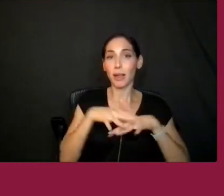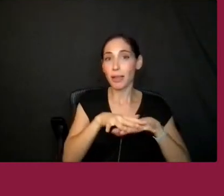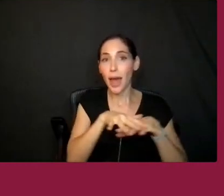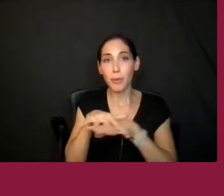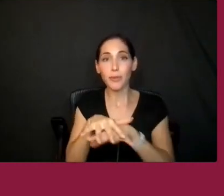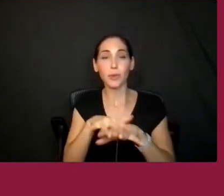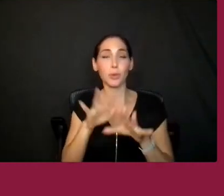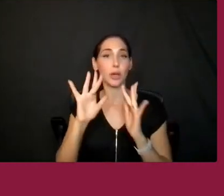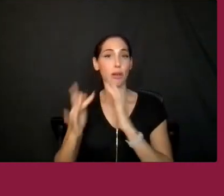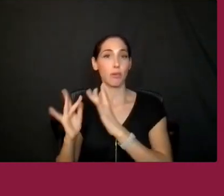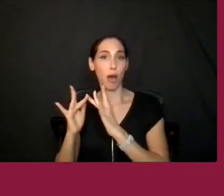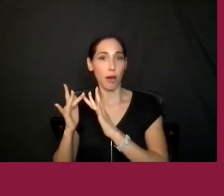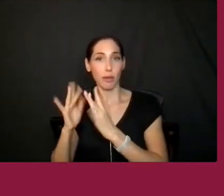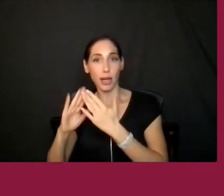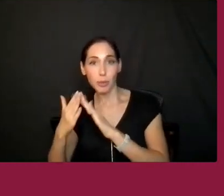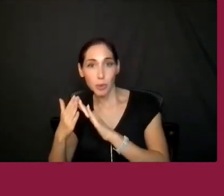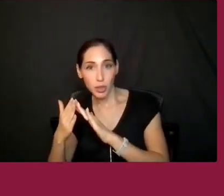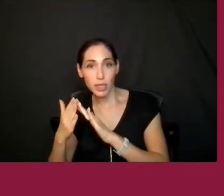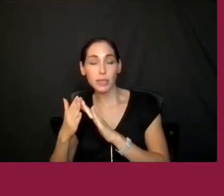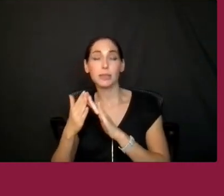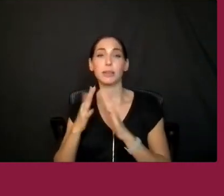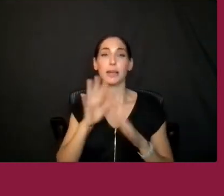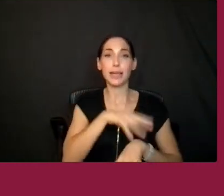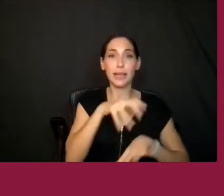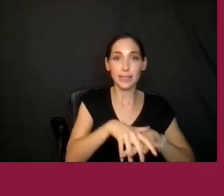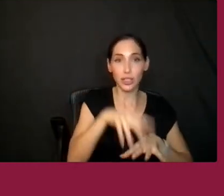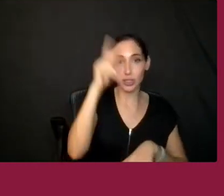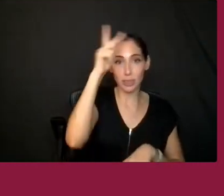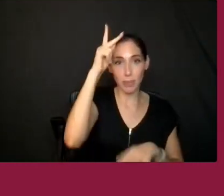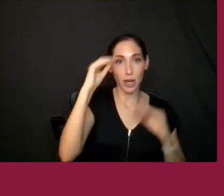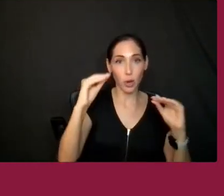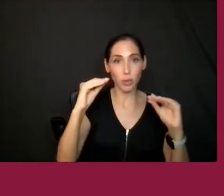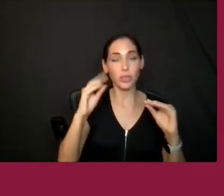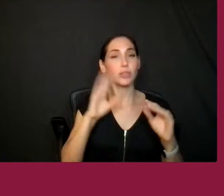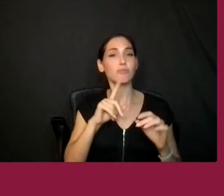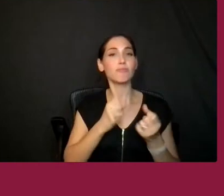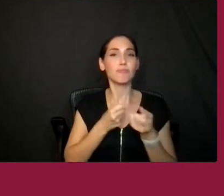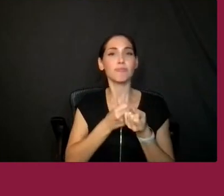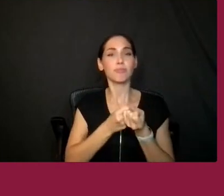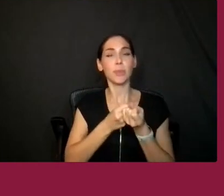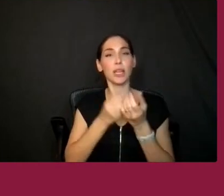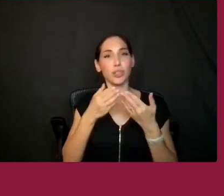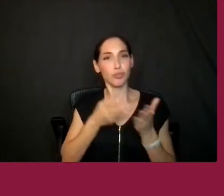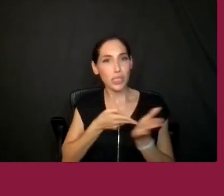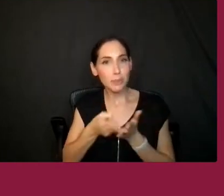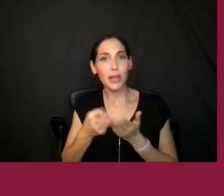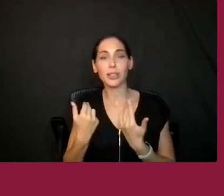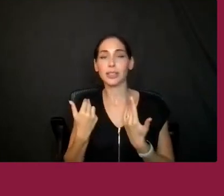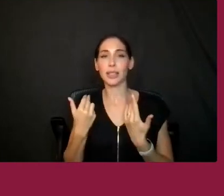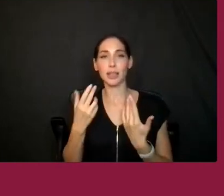communities, learning communities, indigenous pedagogies lean towards transparency, authenticity, respect, and honest dialogue.